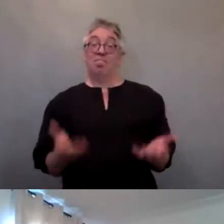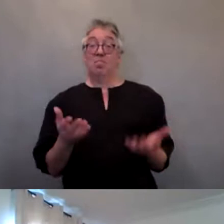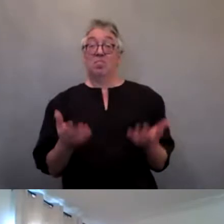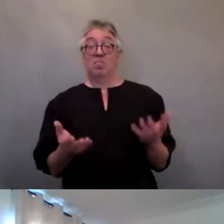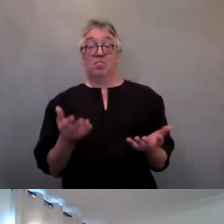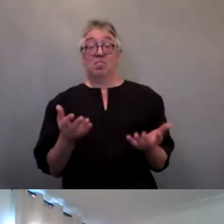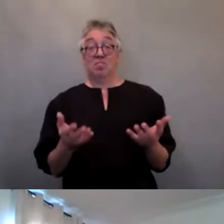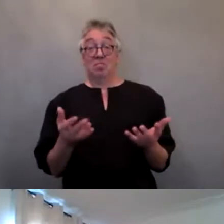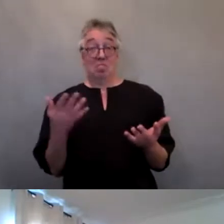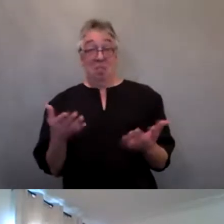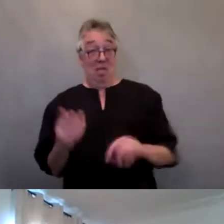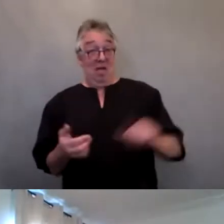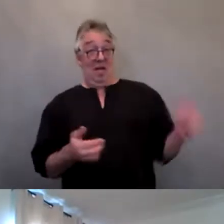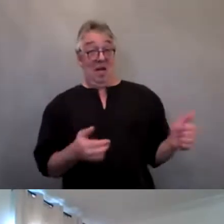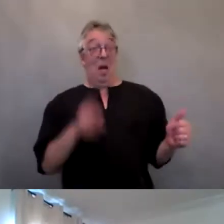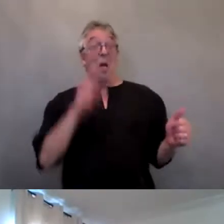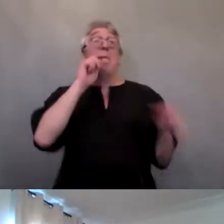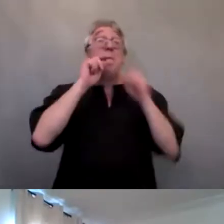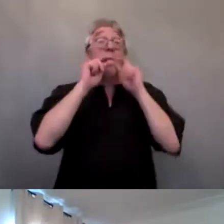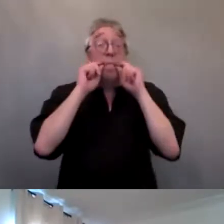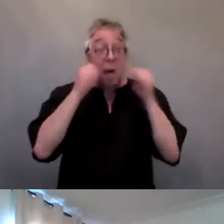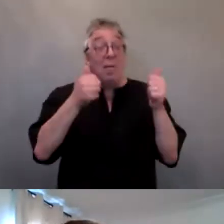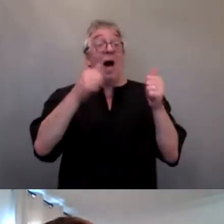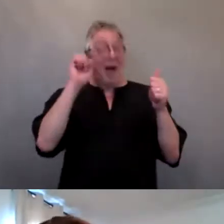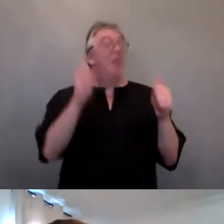, their help are needed if some emergency.